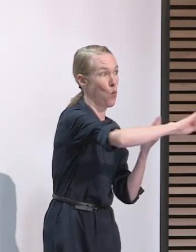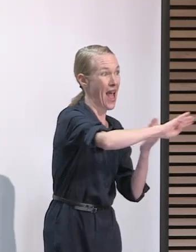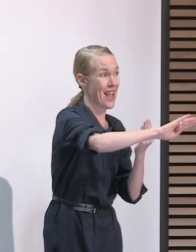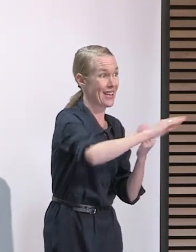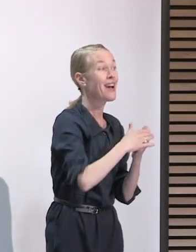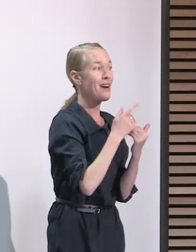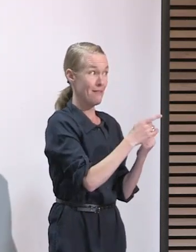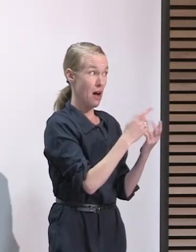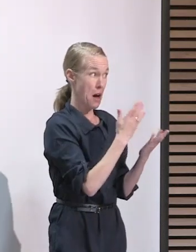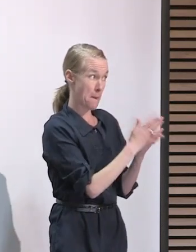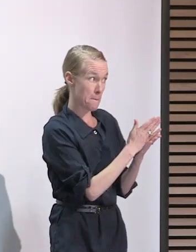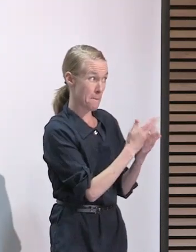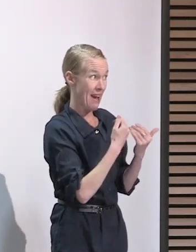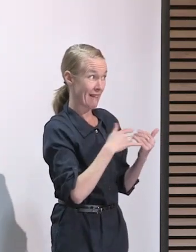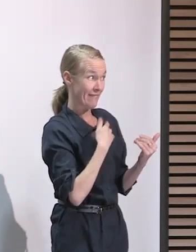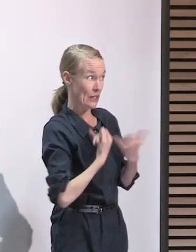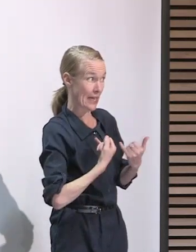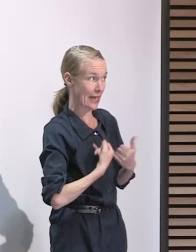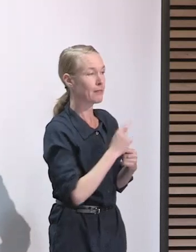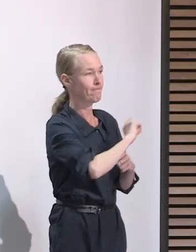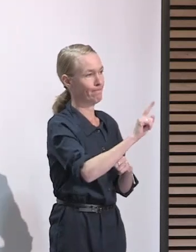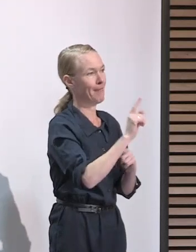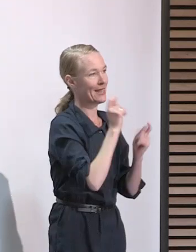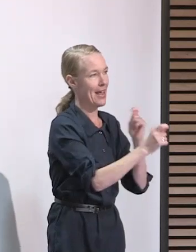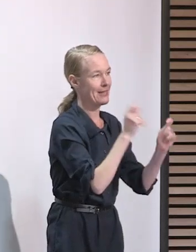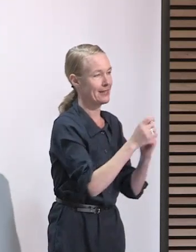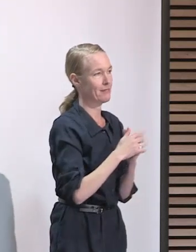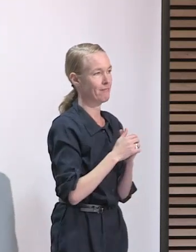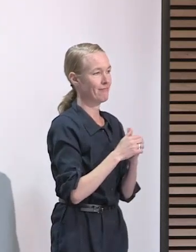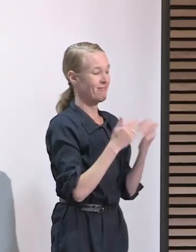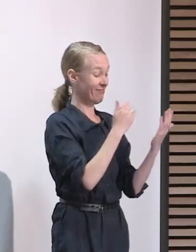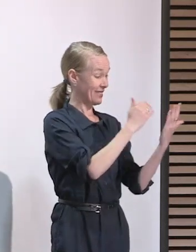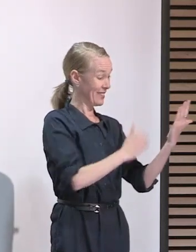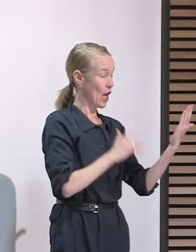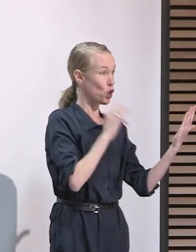people are all in self-isolation and will be tested should that be